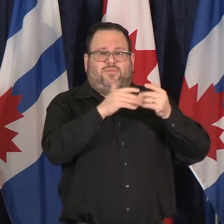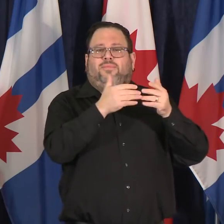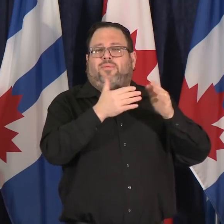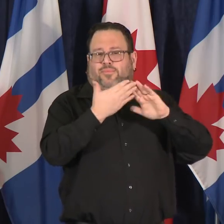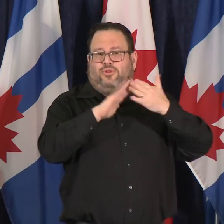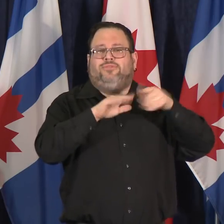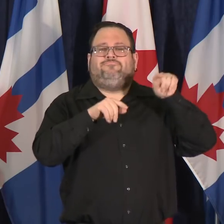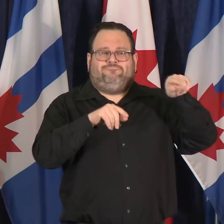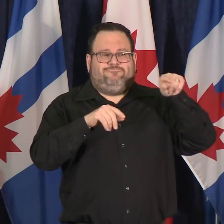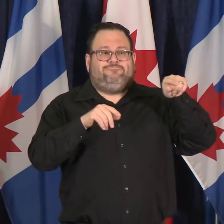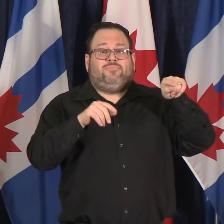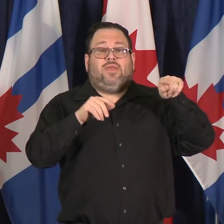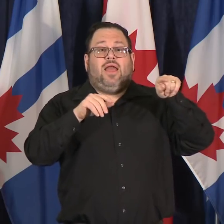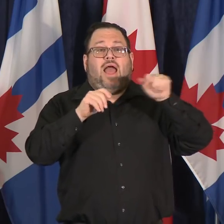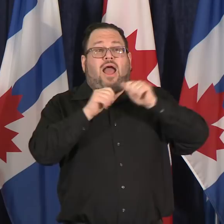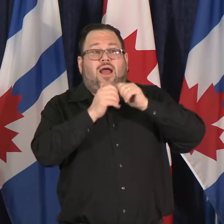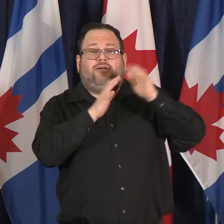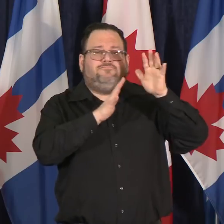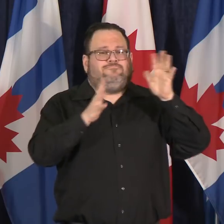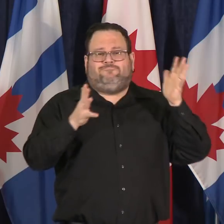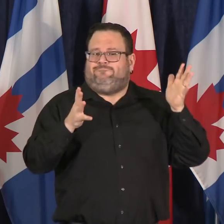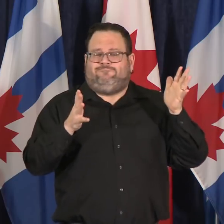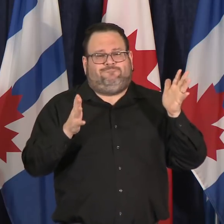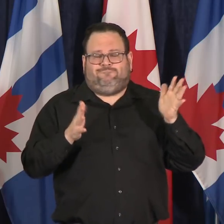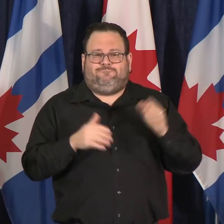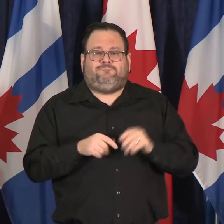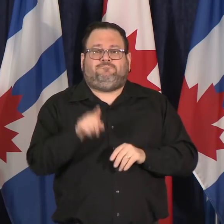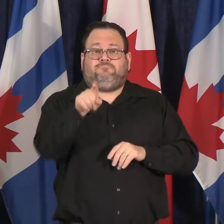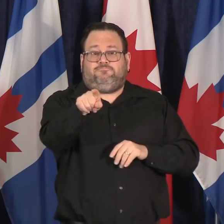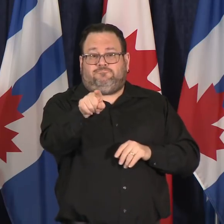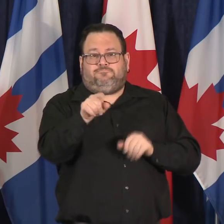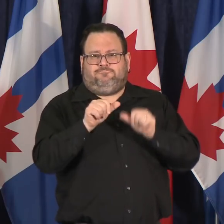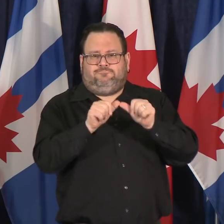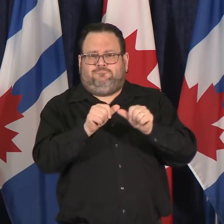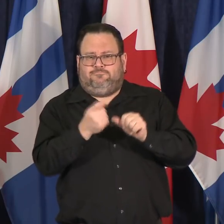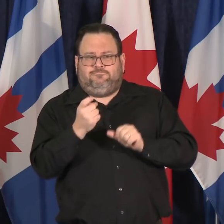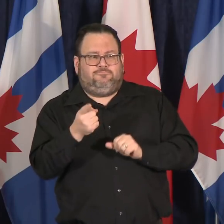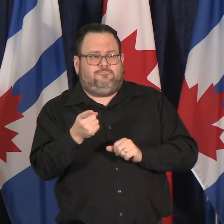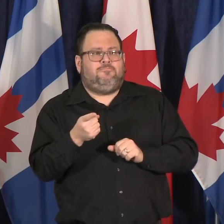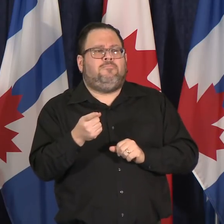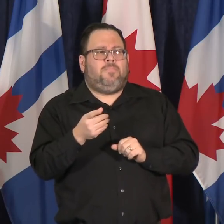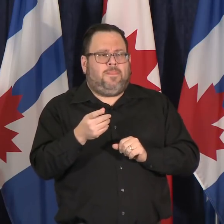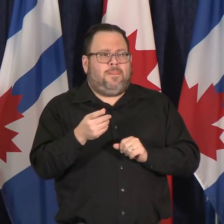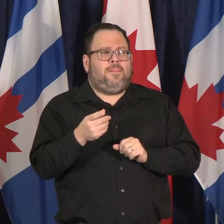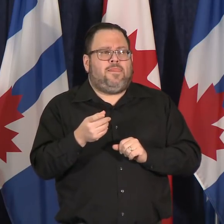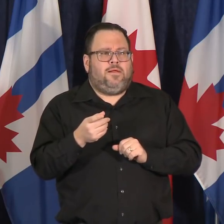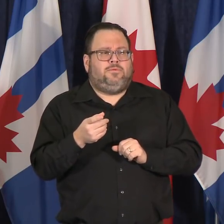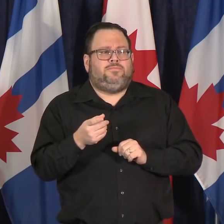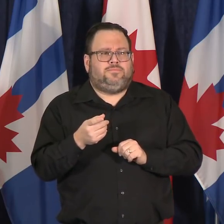together yesterday you were mentioning that the the steps that are being taken are like a prescription that they have to be followed like a medication they